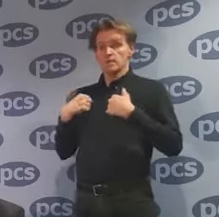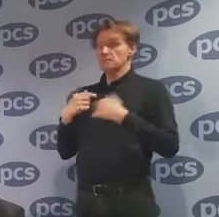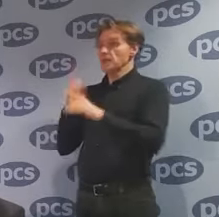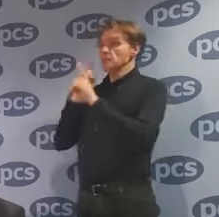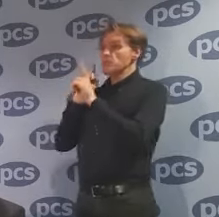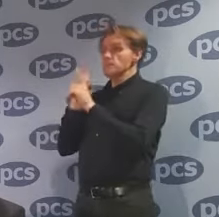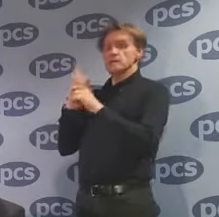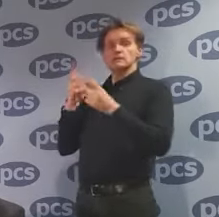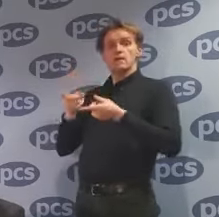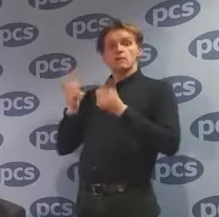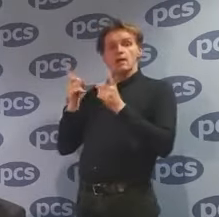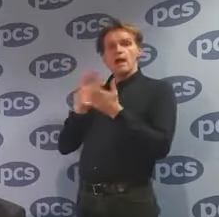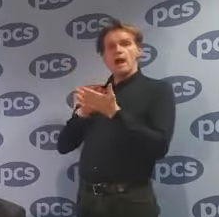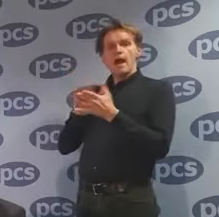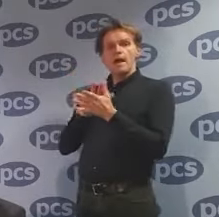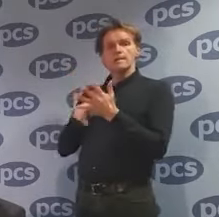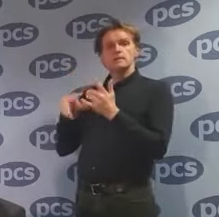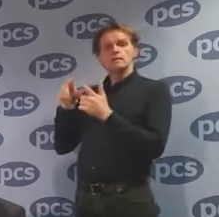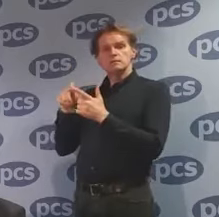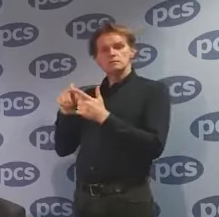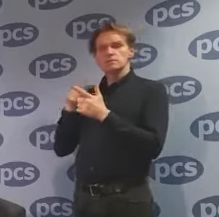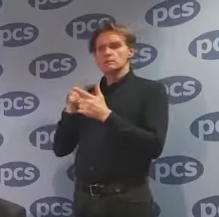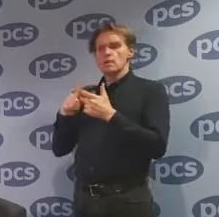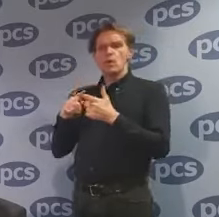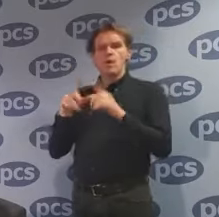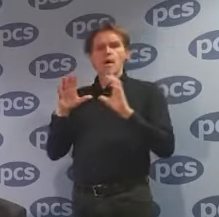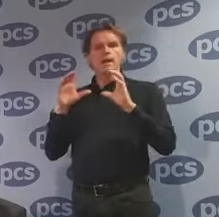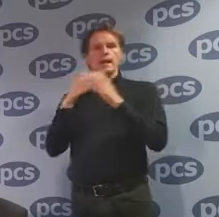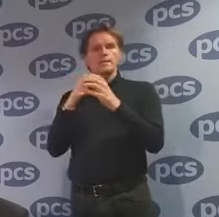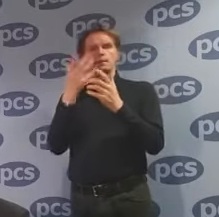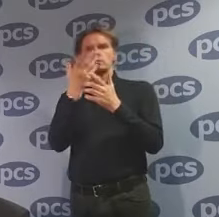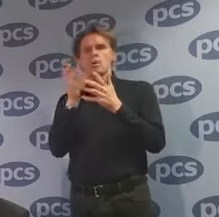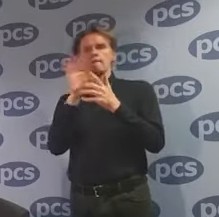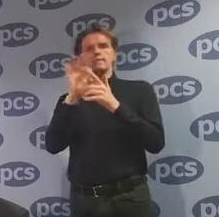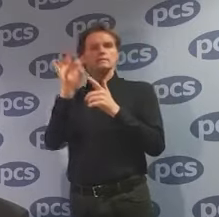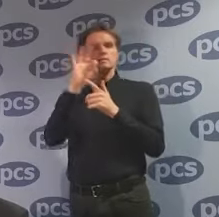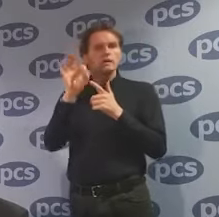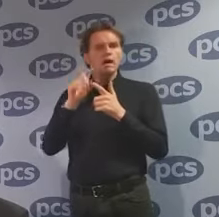with the Cabinet Office staff and senior management we make the point that we